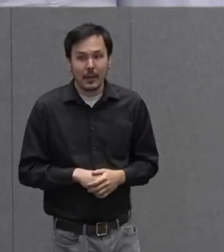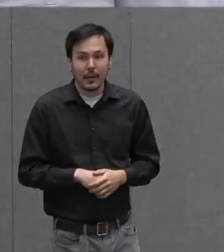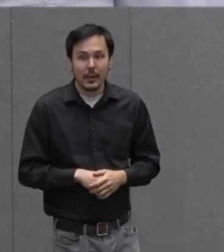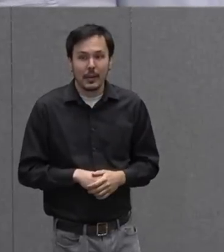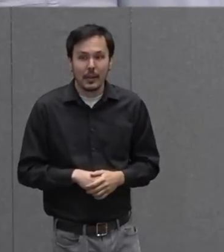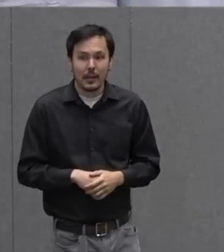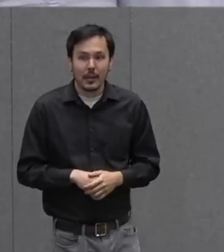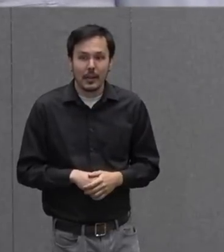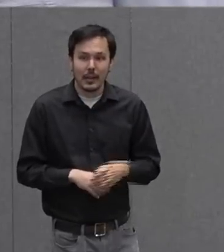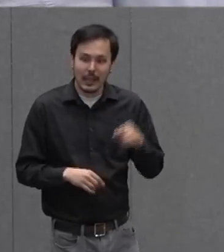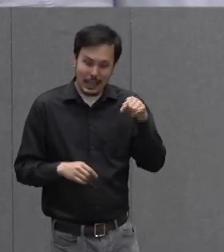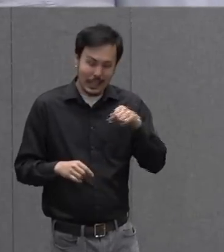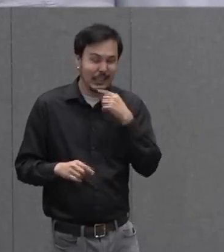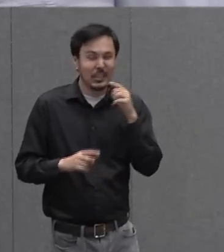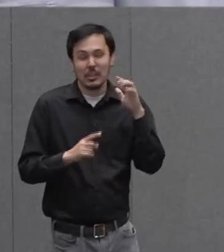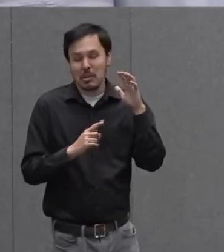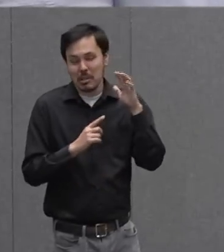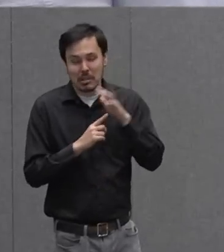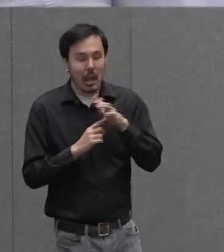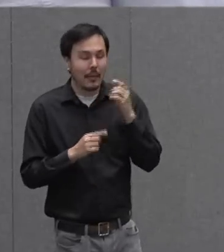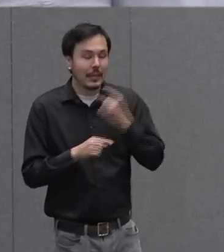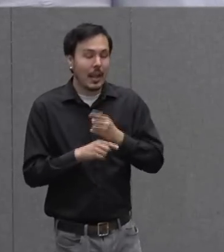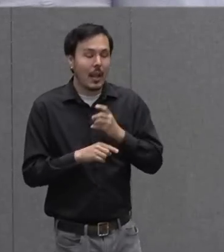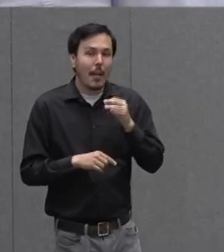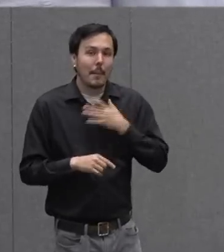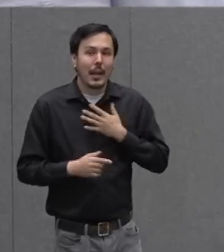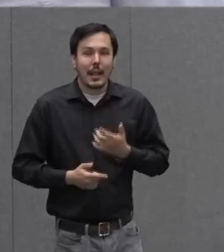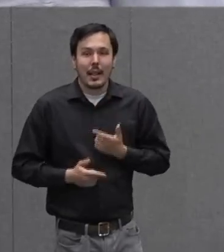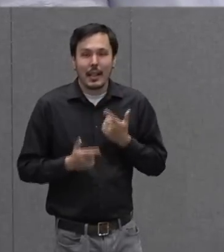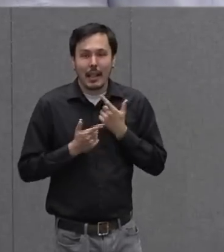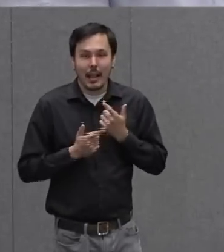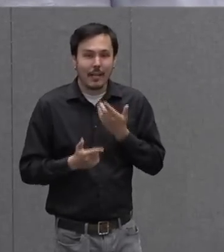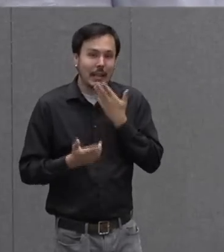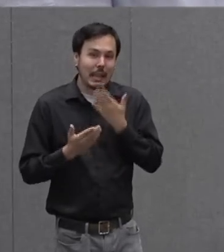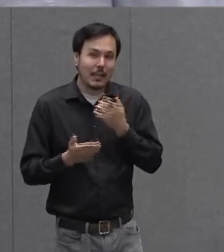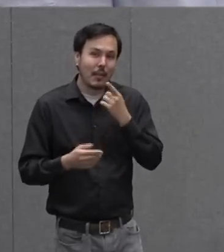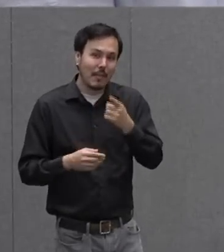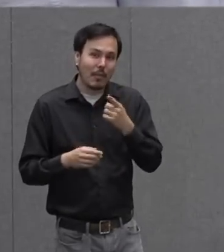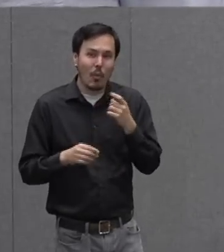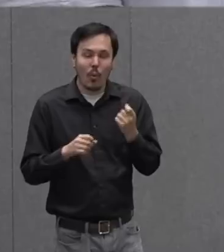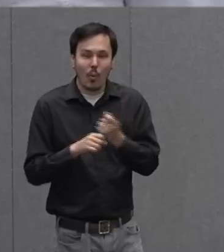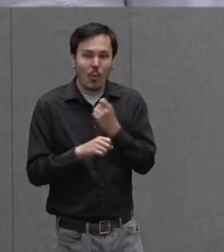This is my best day of my life. Thank you for winning, great paper weight.